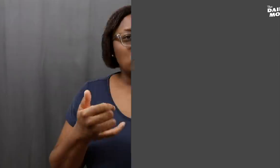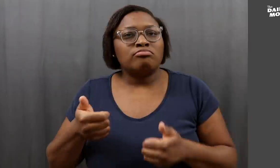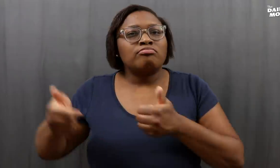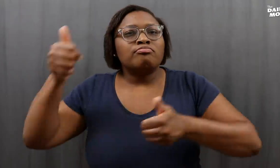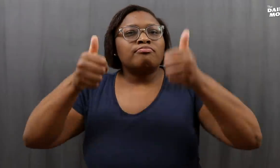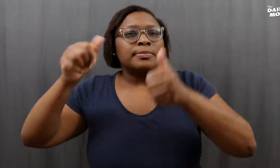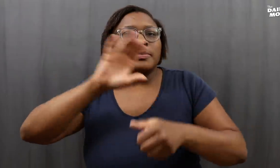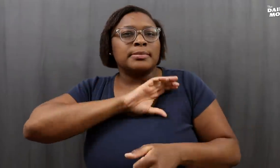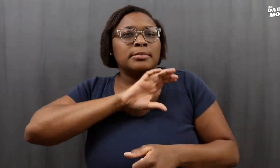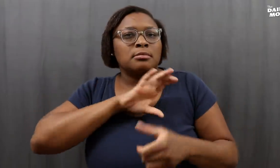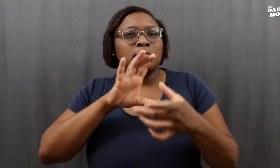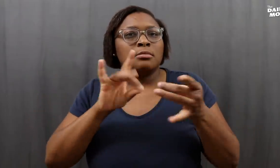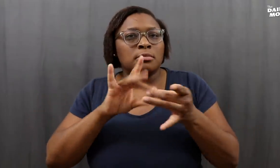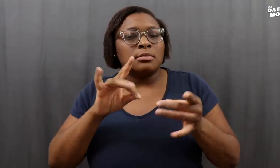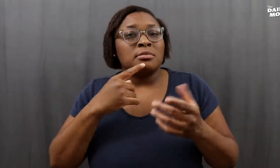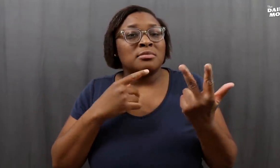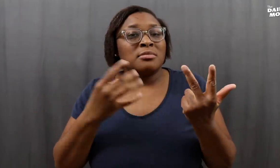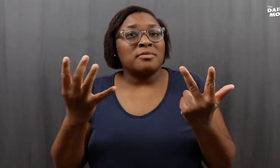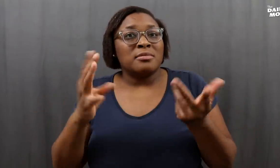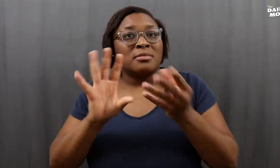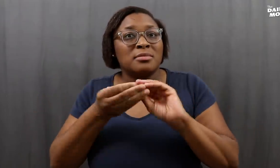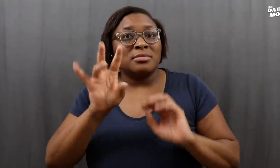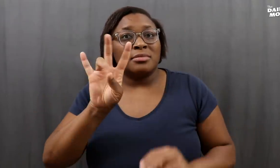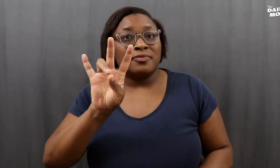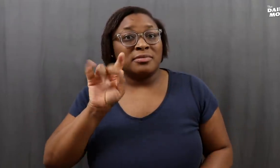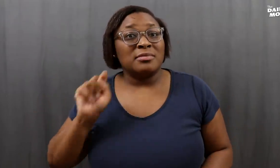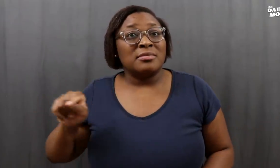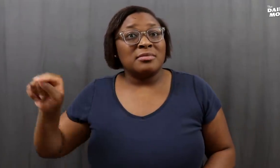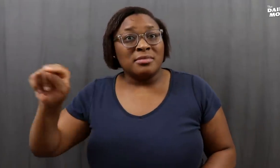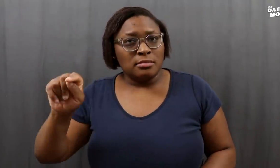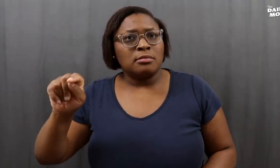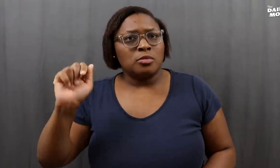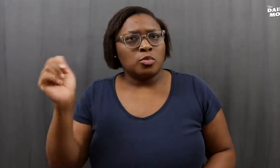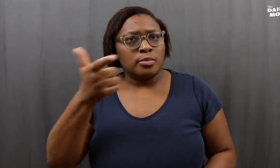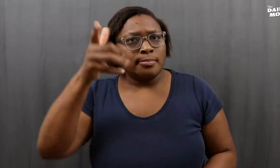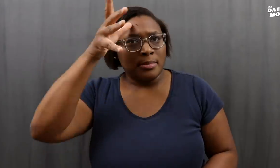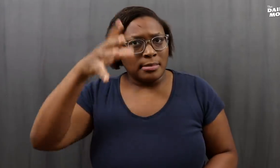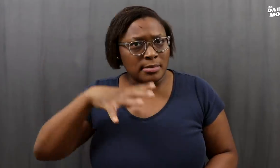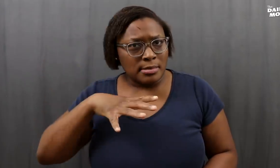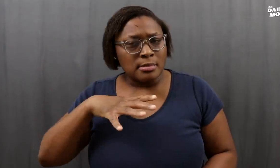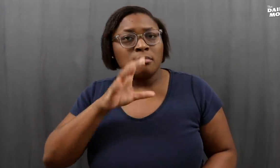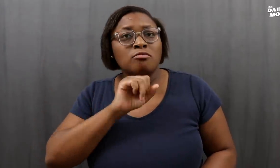Authorities say all seven were men between